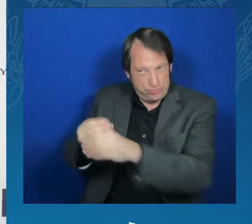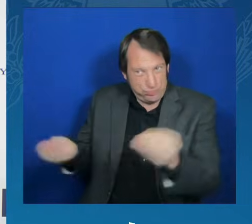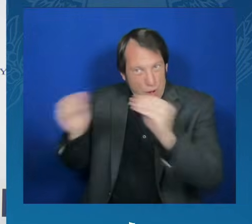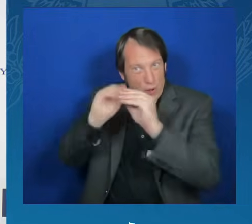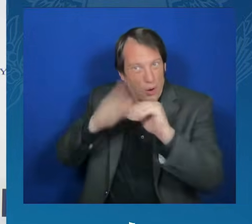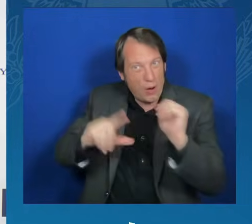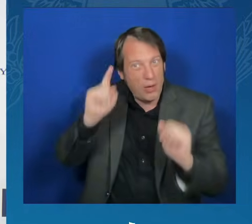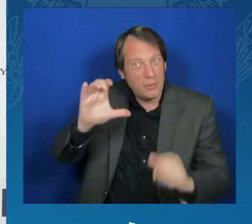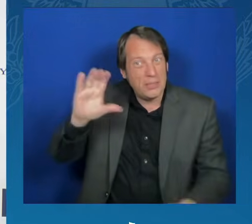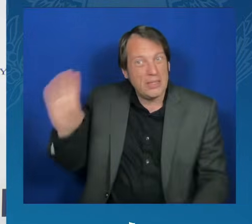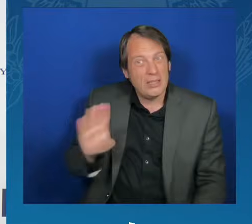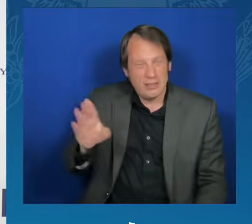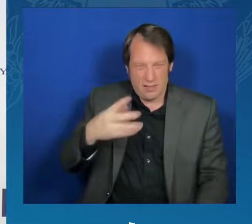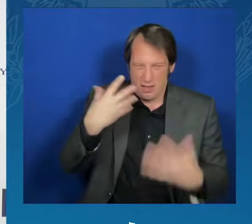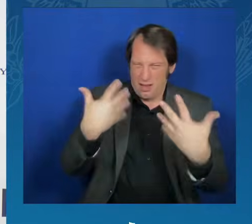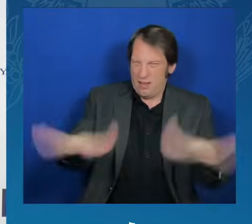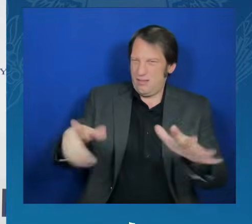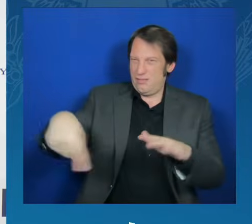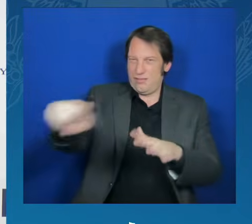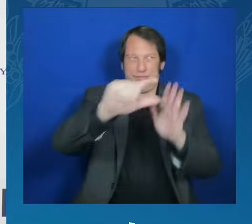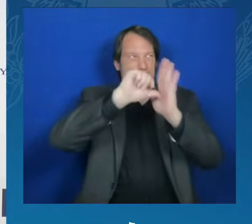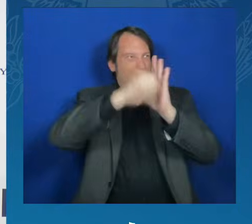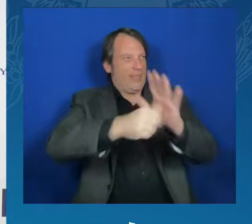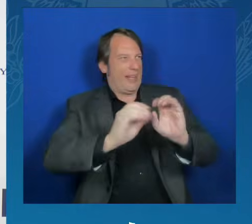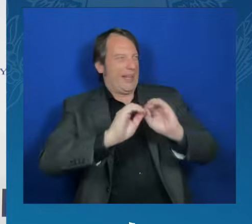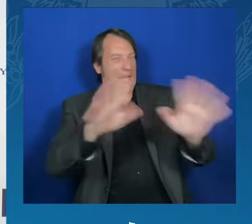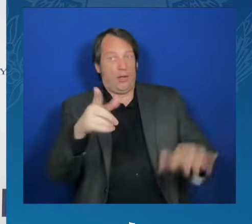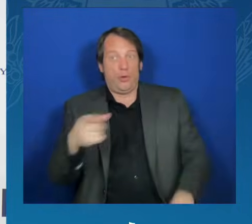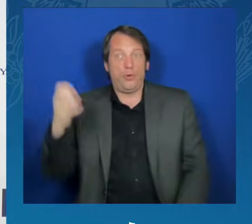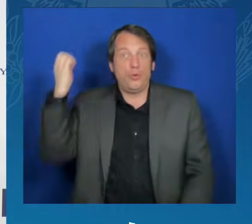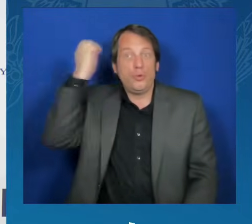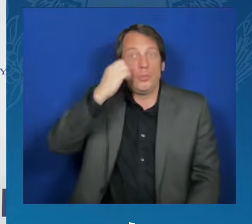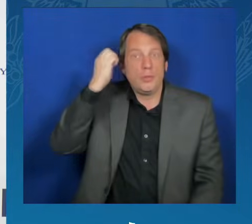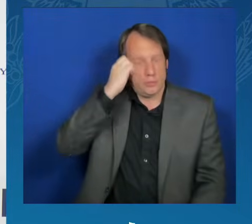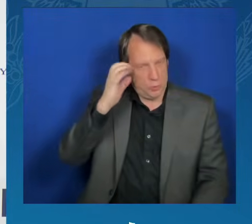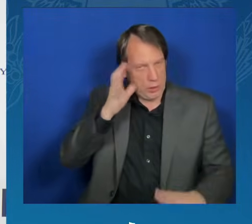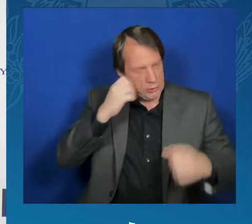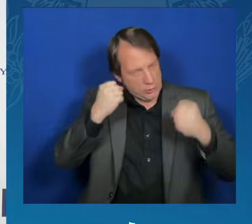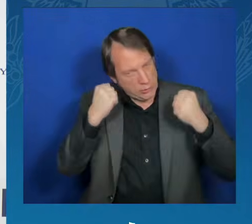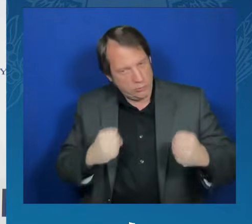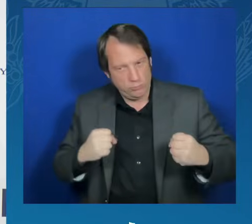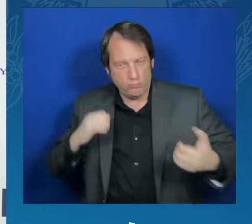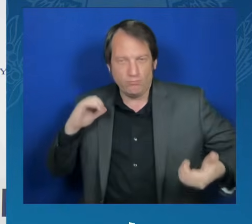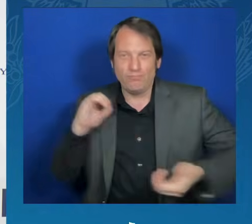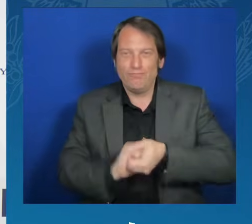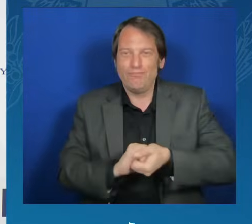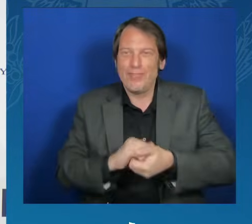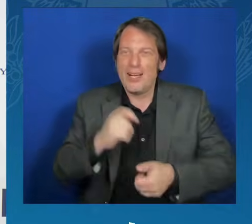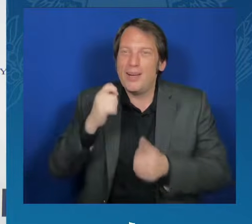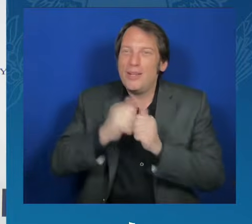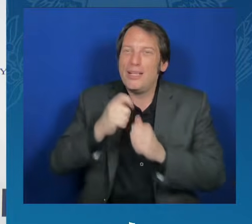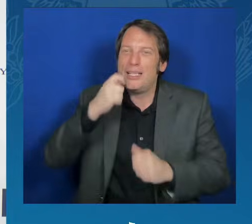and I will make clear President Joe Biden and I stand with Ukraine.